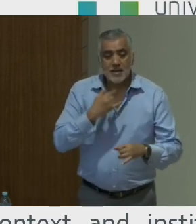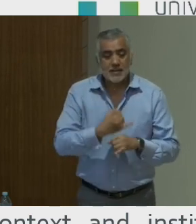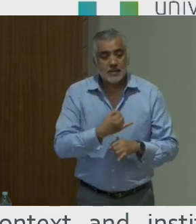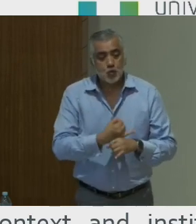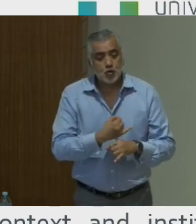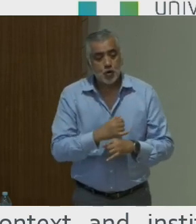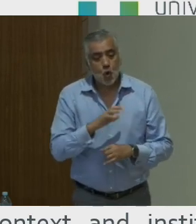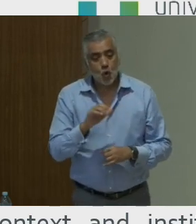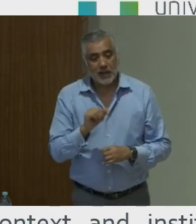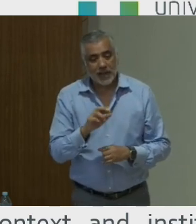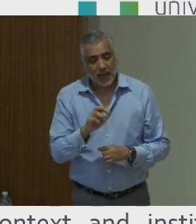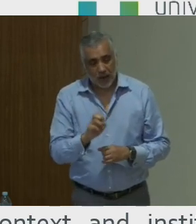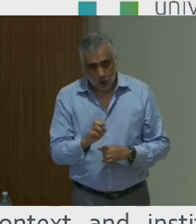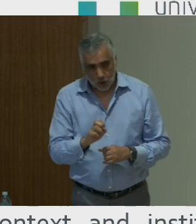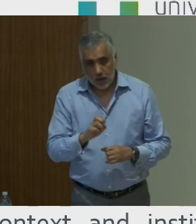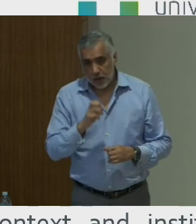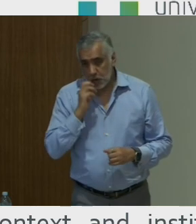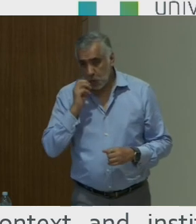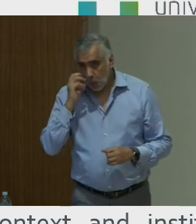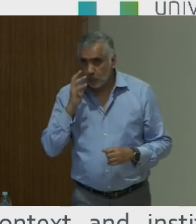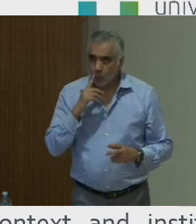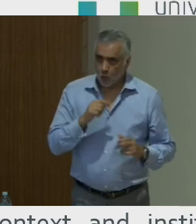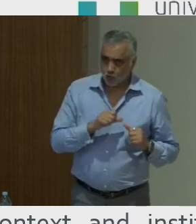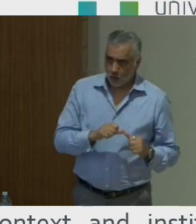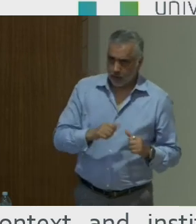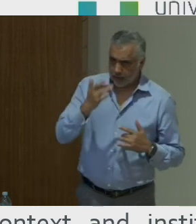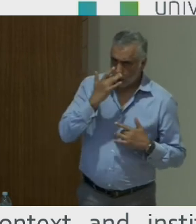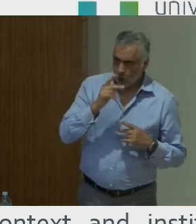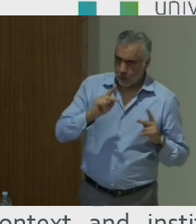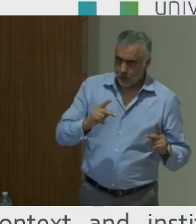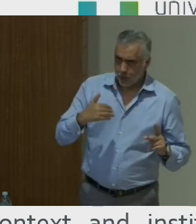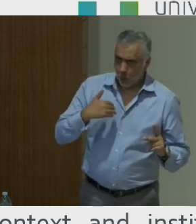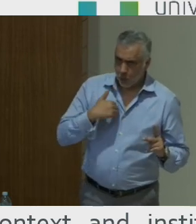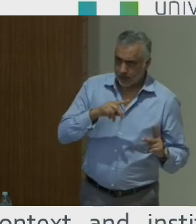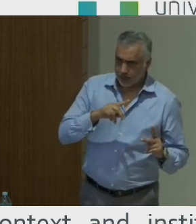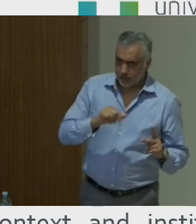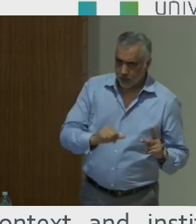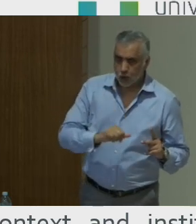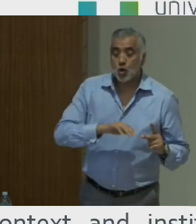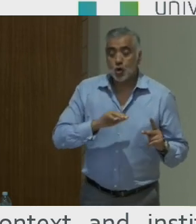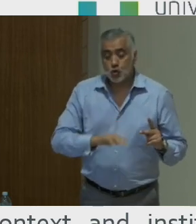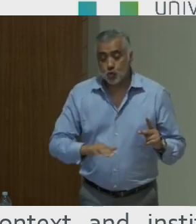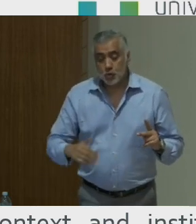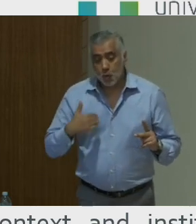in homes for chronically ill people with disabilities, children with disabilities and elderly.